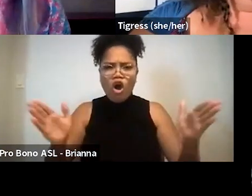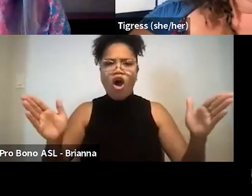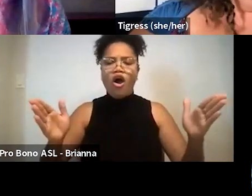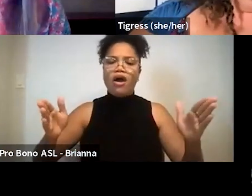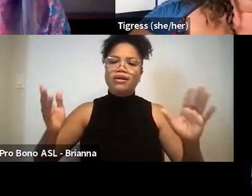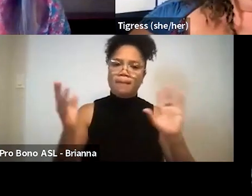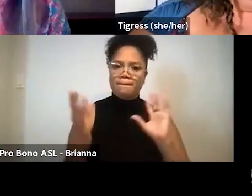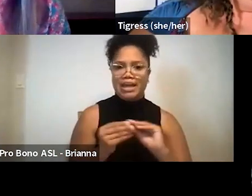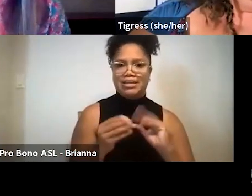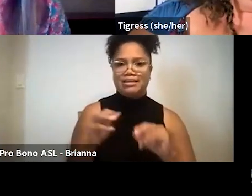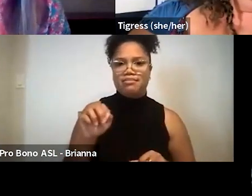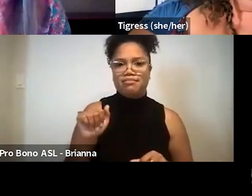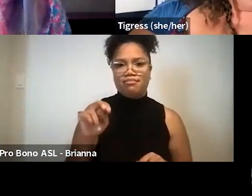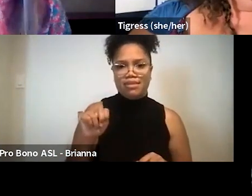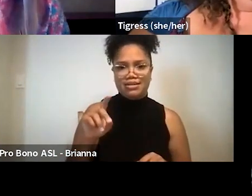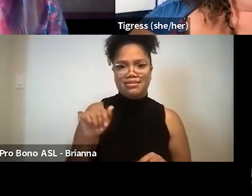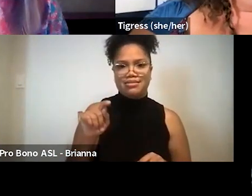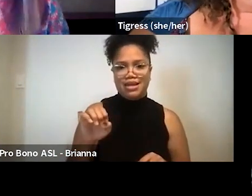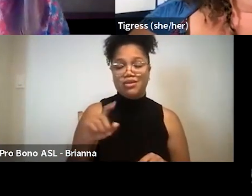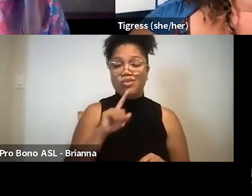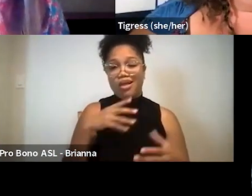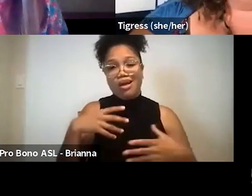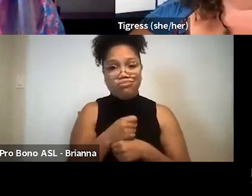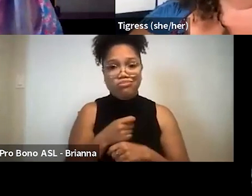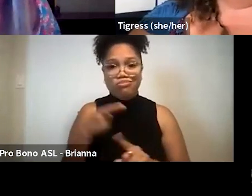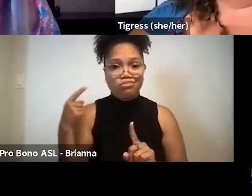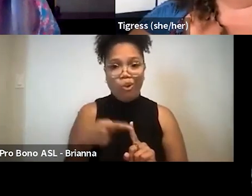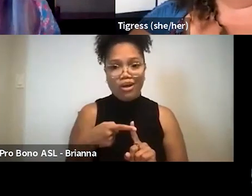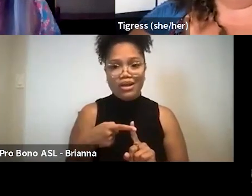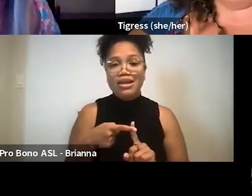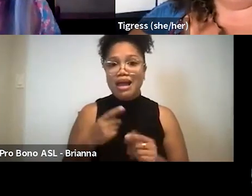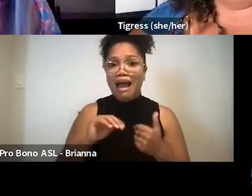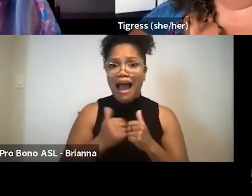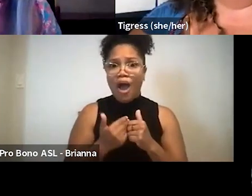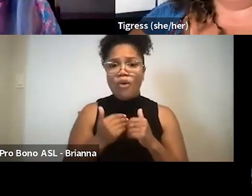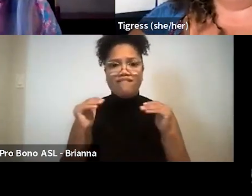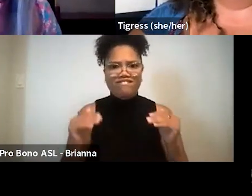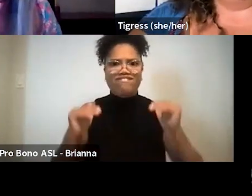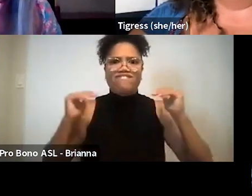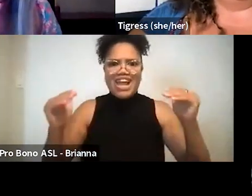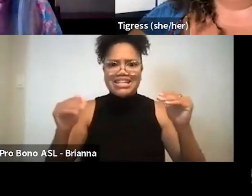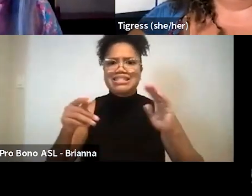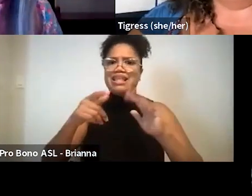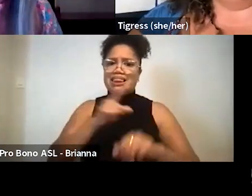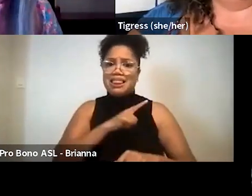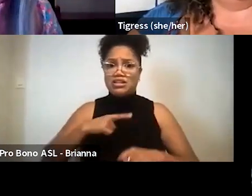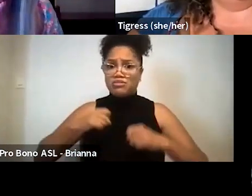all encompassing in order to drive some advancement in this space of legislative protection and